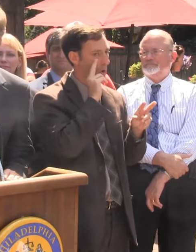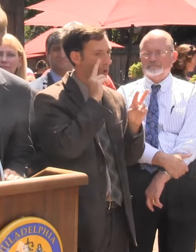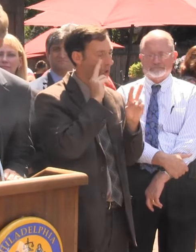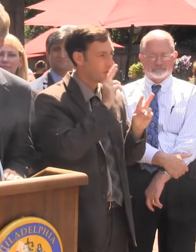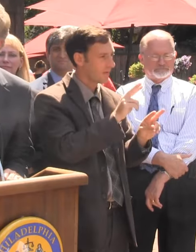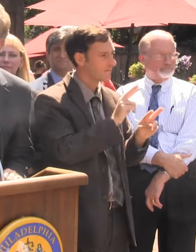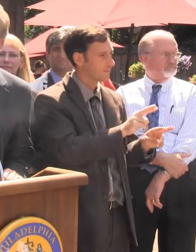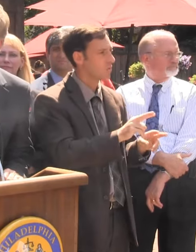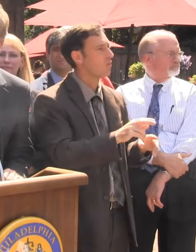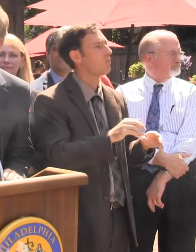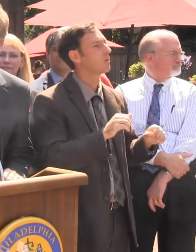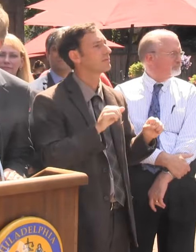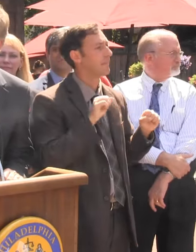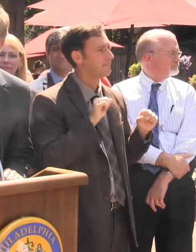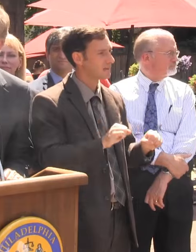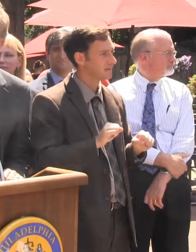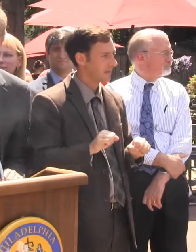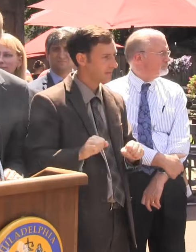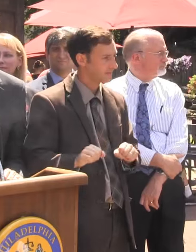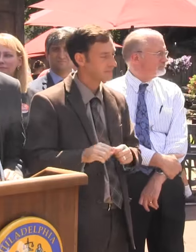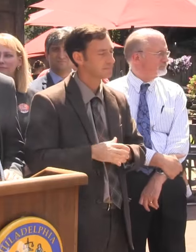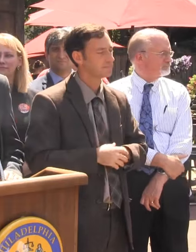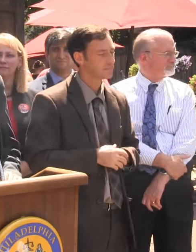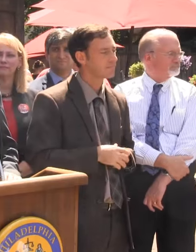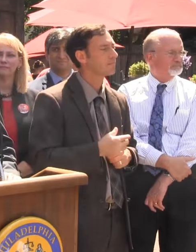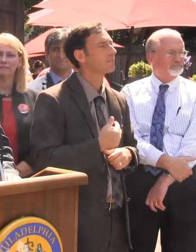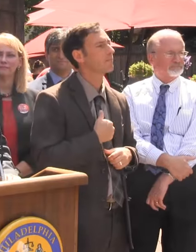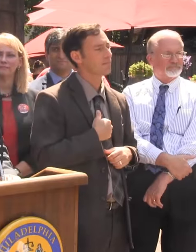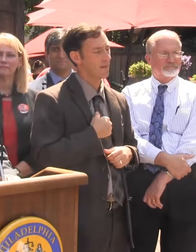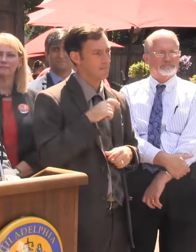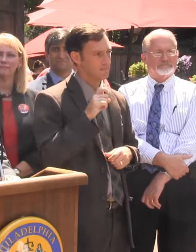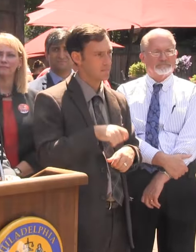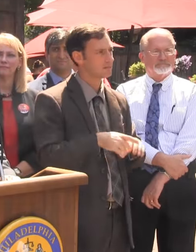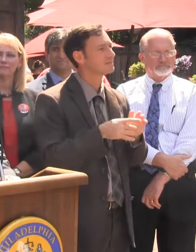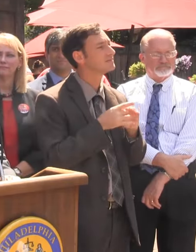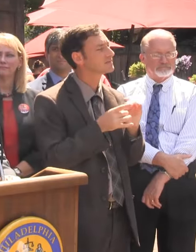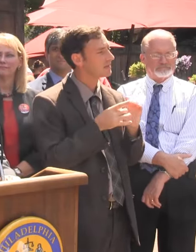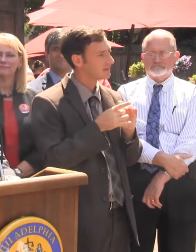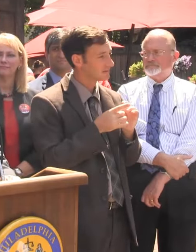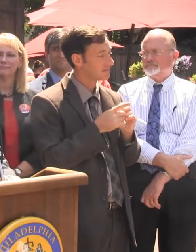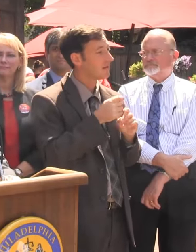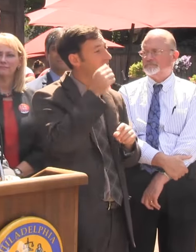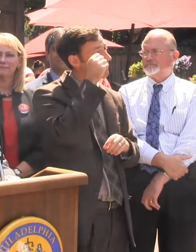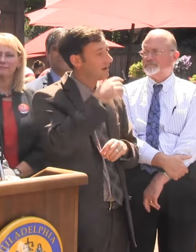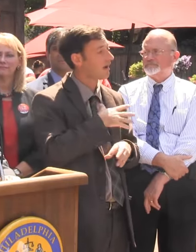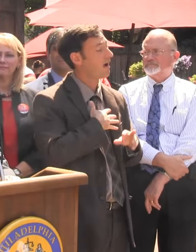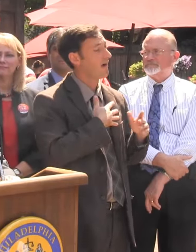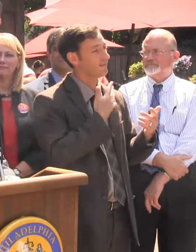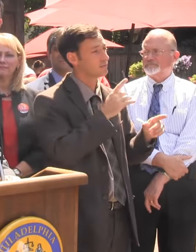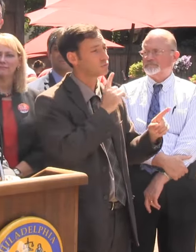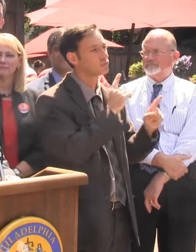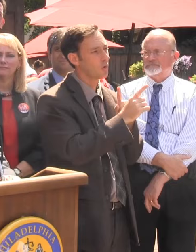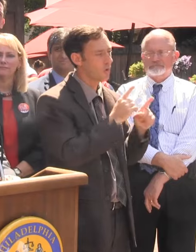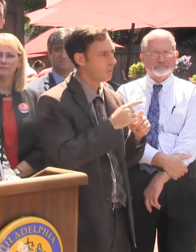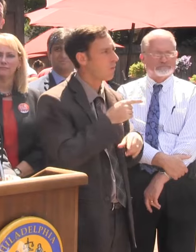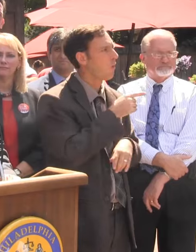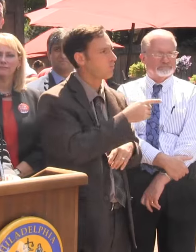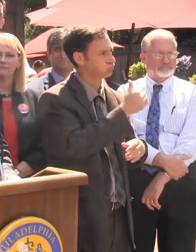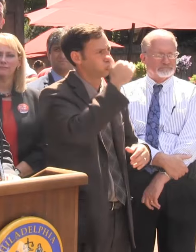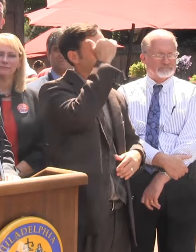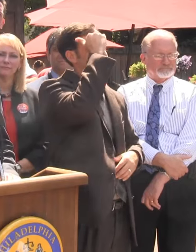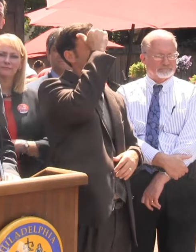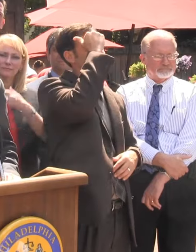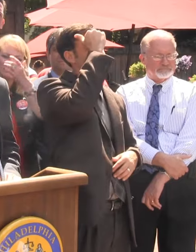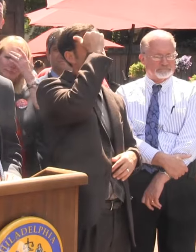to the possibilities. And I must say that the gentleman I spoke to was well informed,